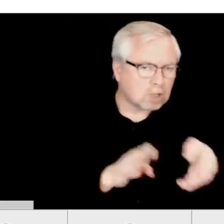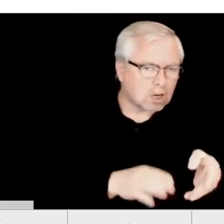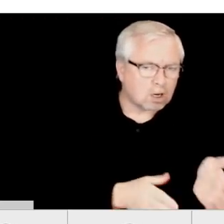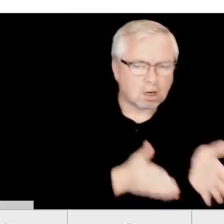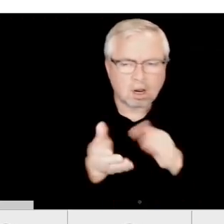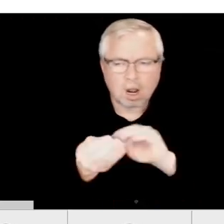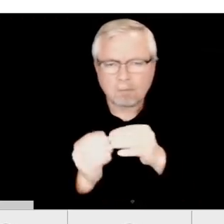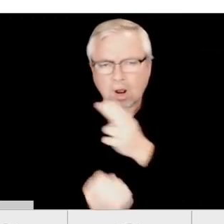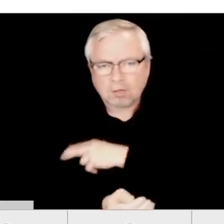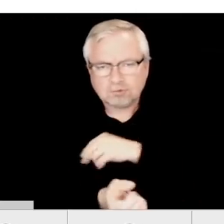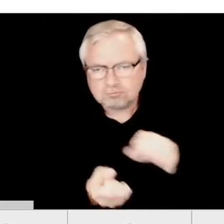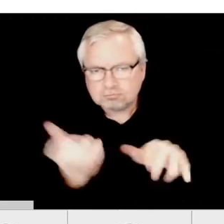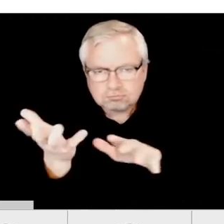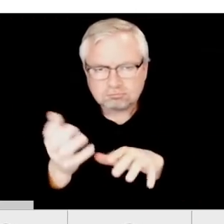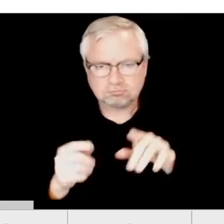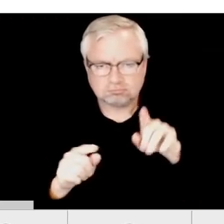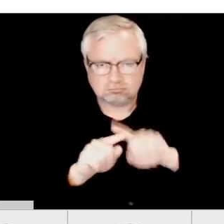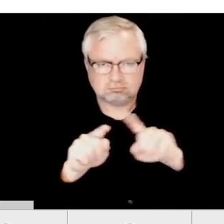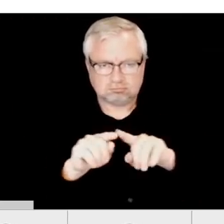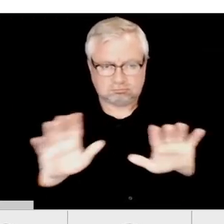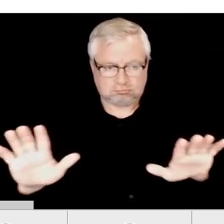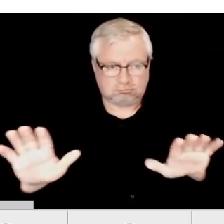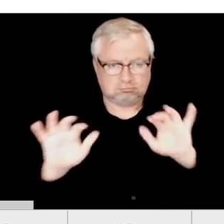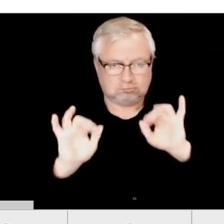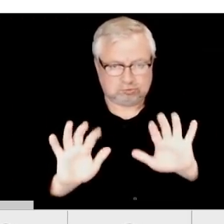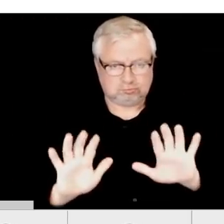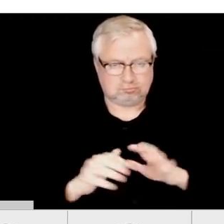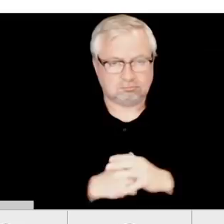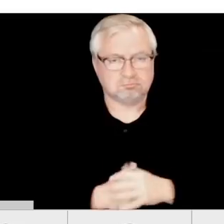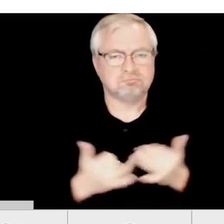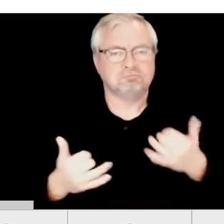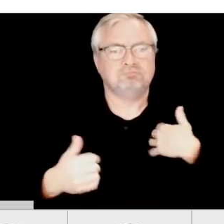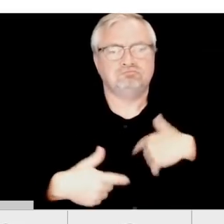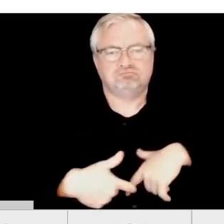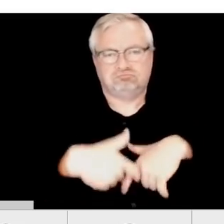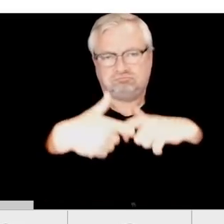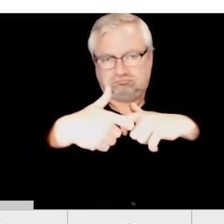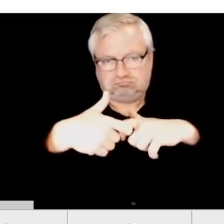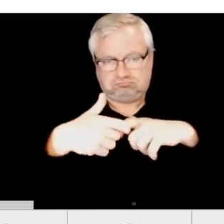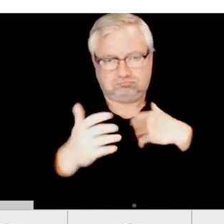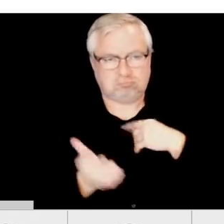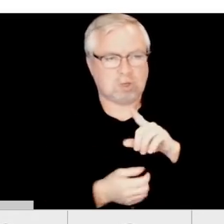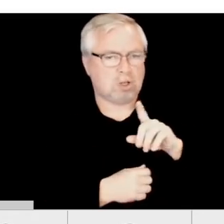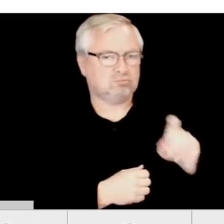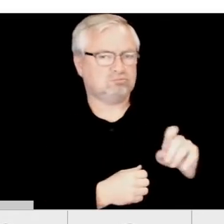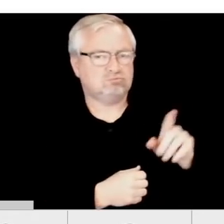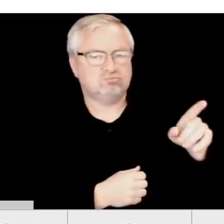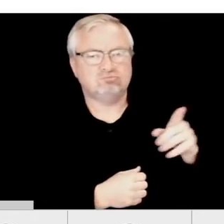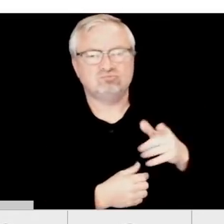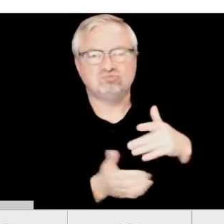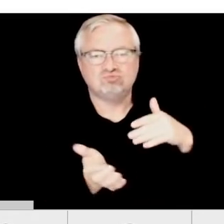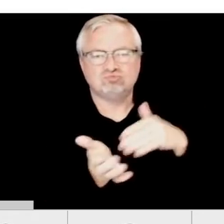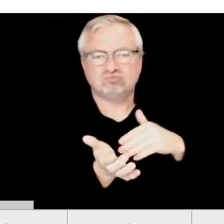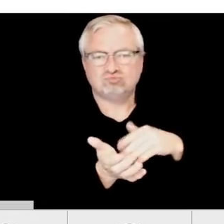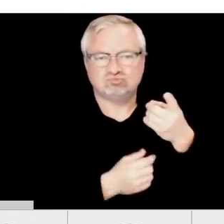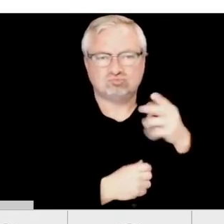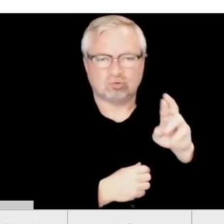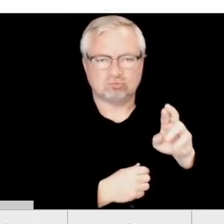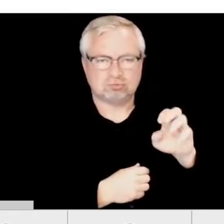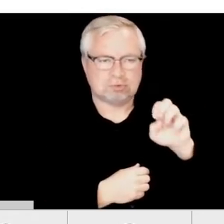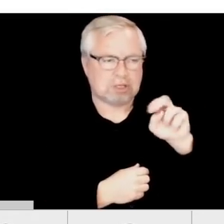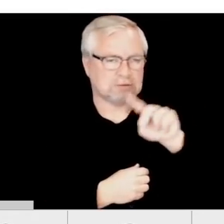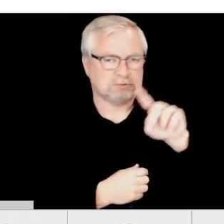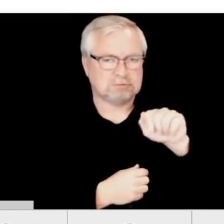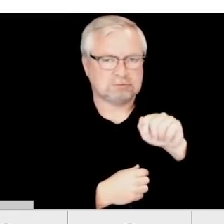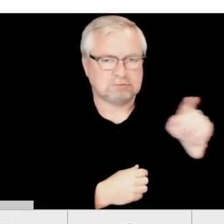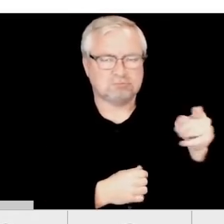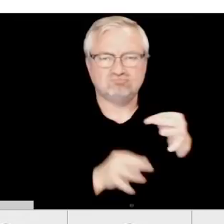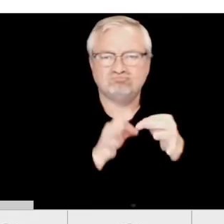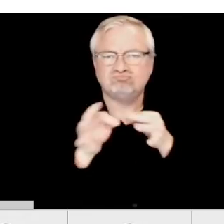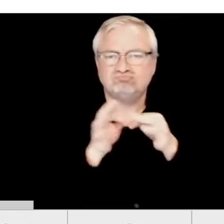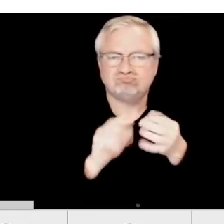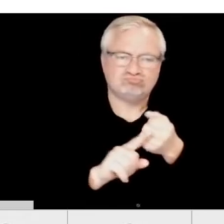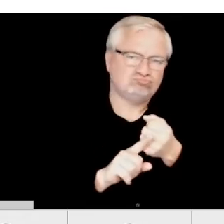And I'll pause here to ask Dr. Enns to walk you through the model graphs that